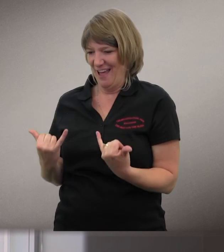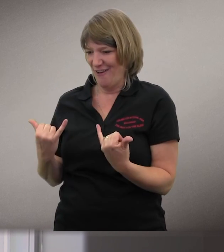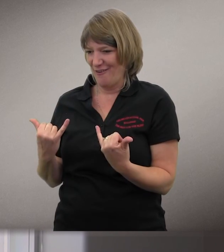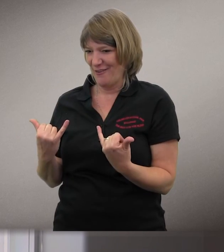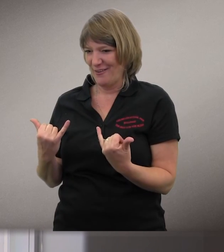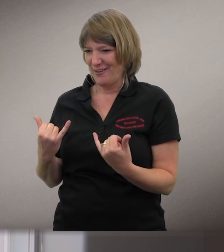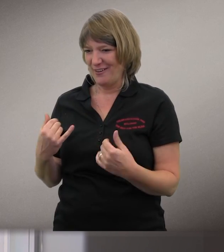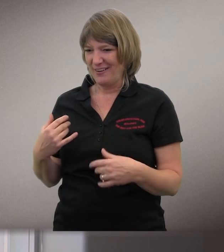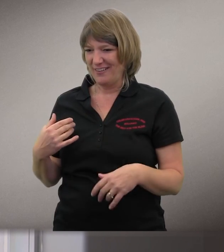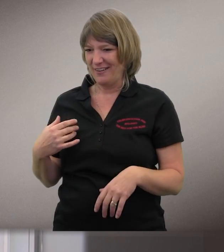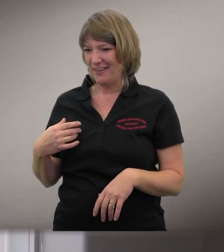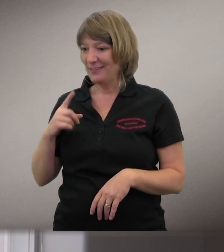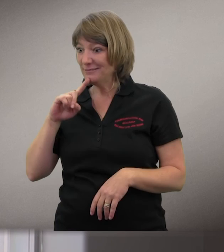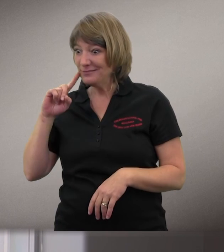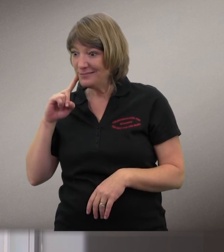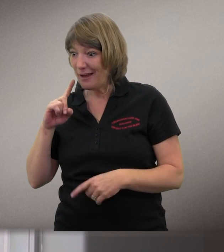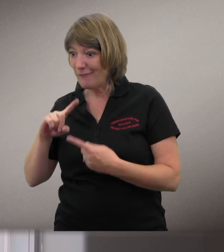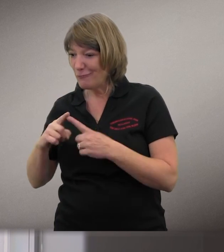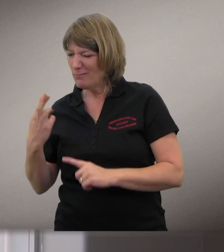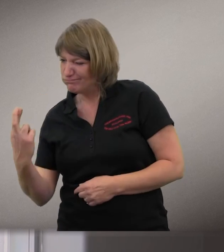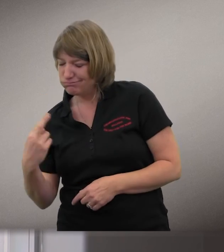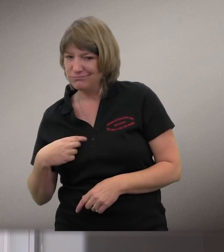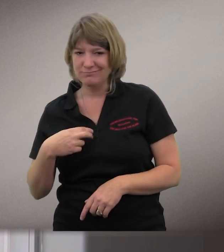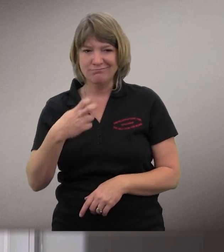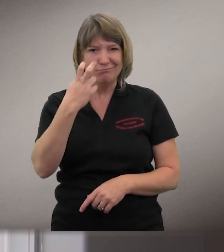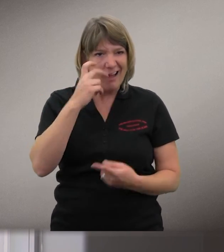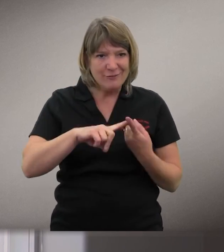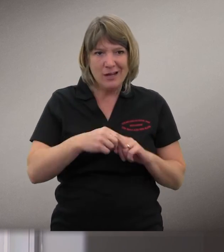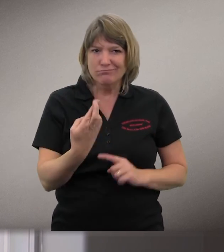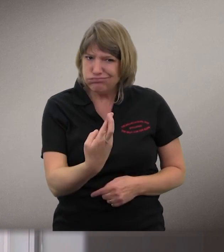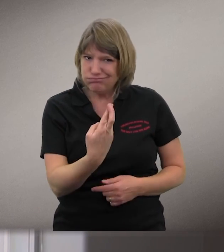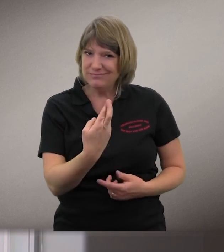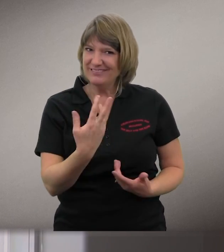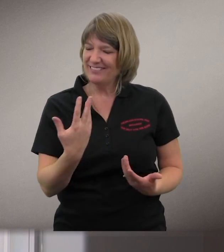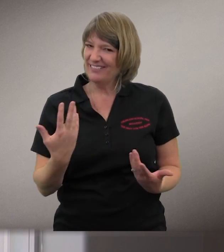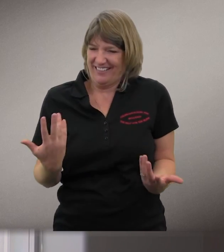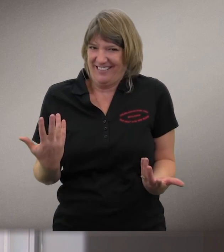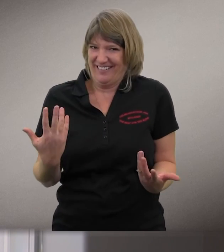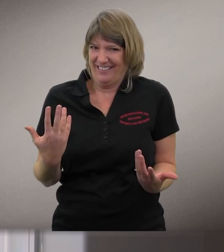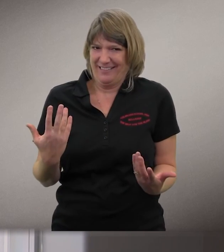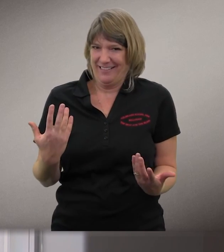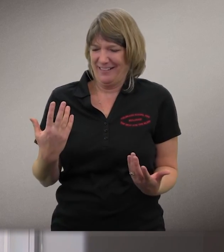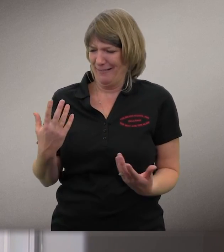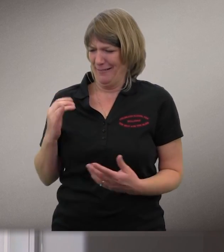Now I've got like a best deaf friend, a best blind friend,